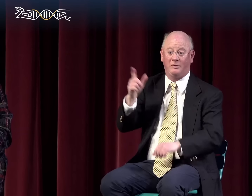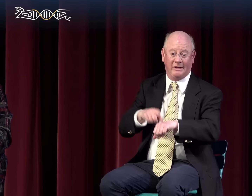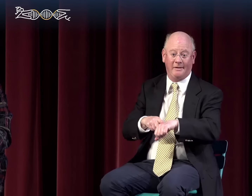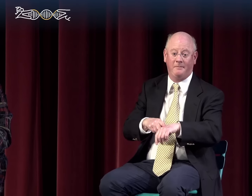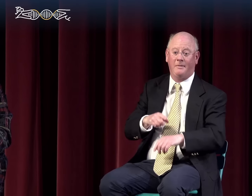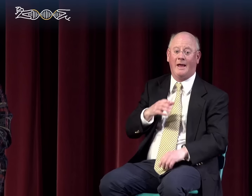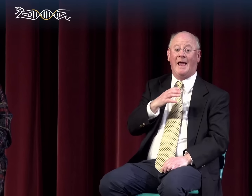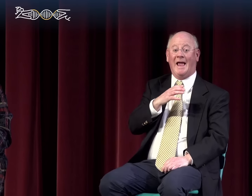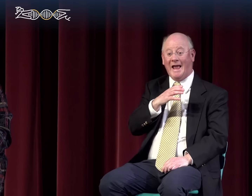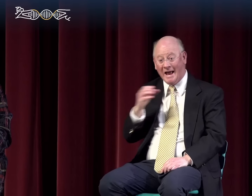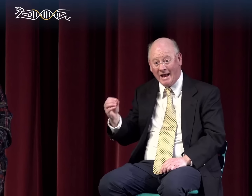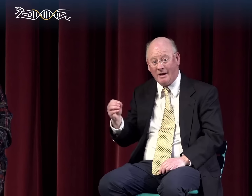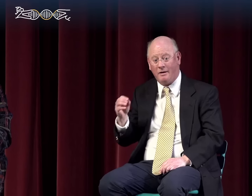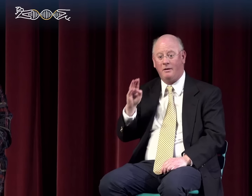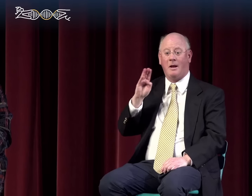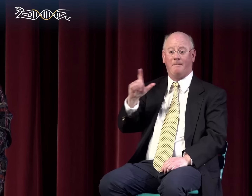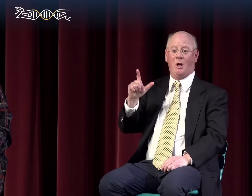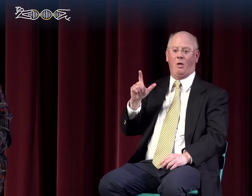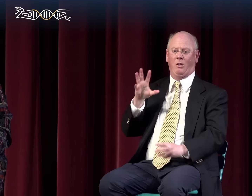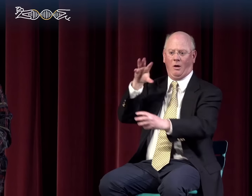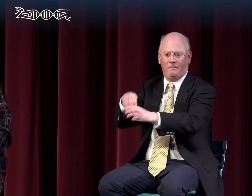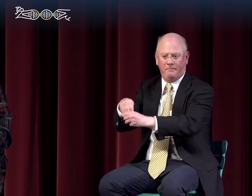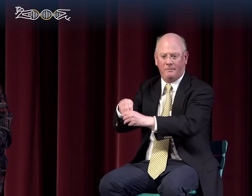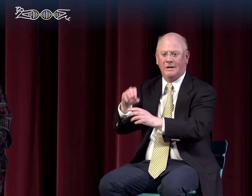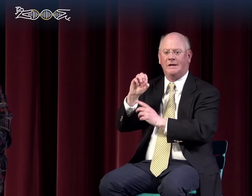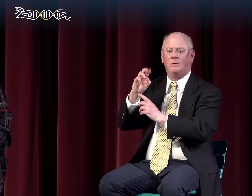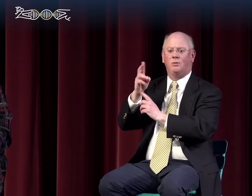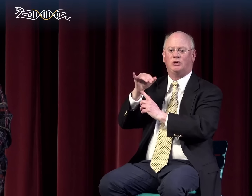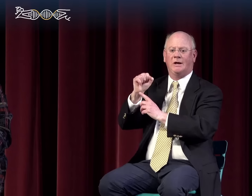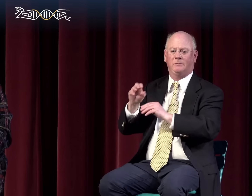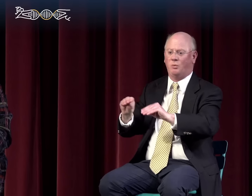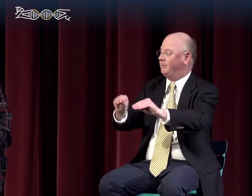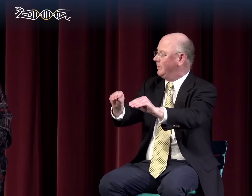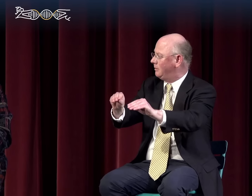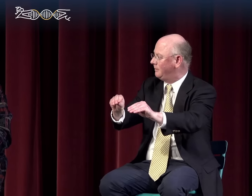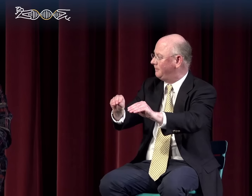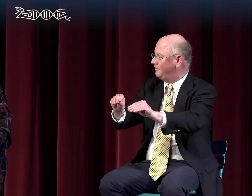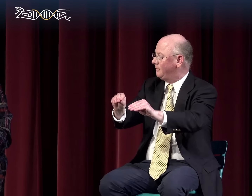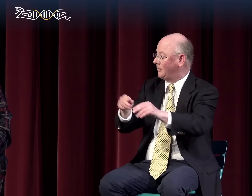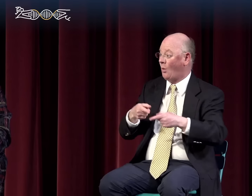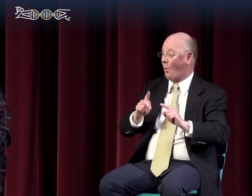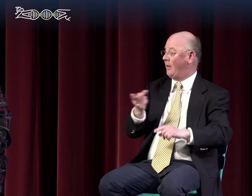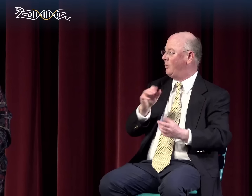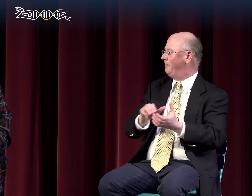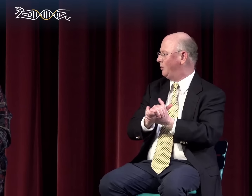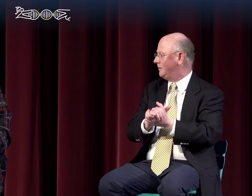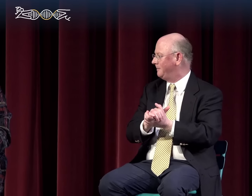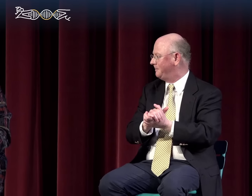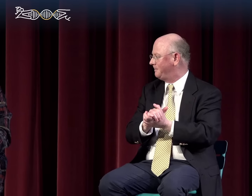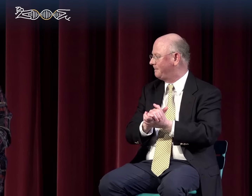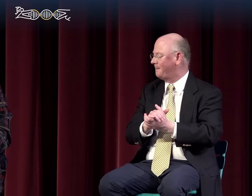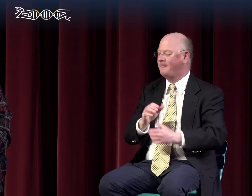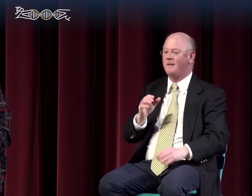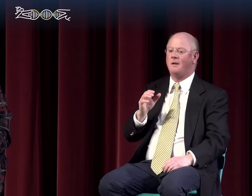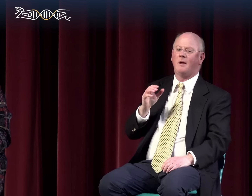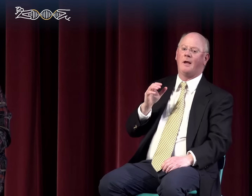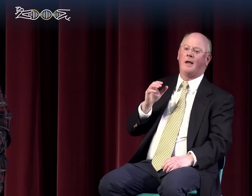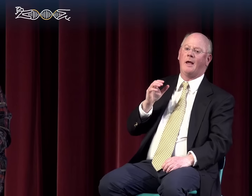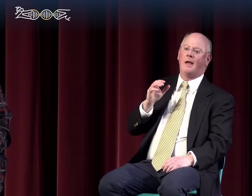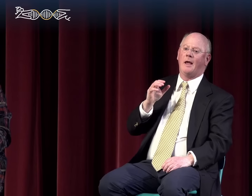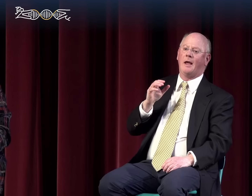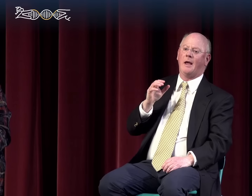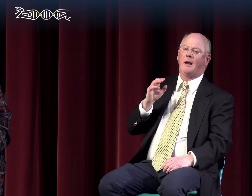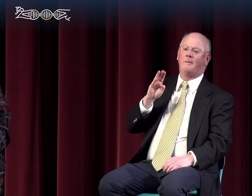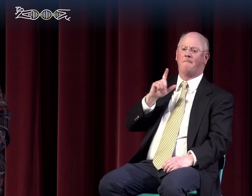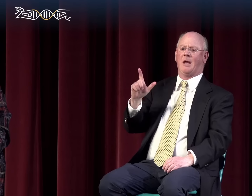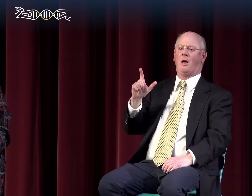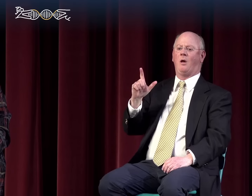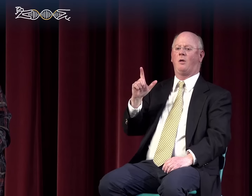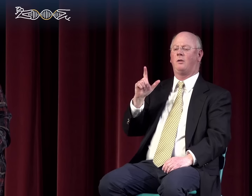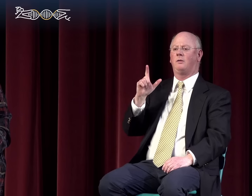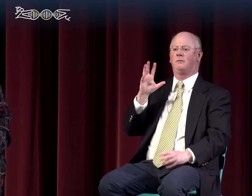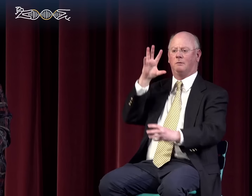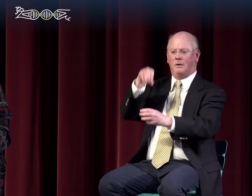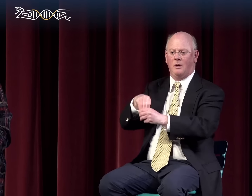And in fact, he was very involved in the eugenics movement while they were married.